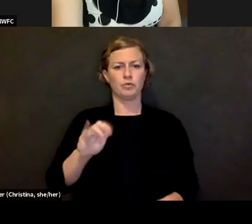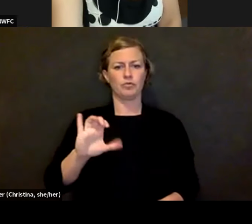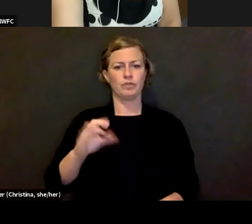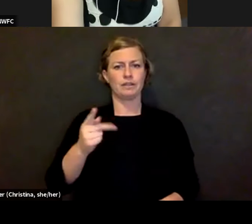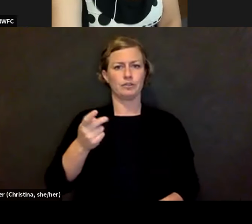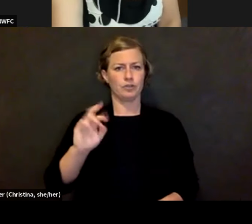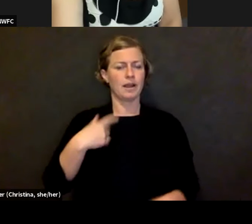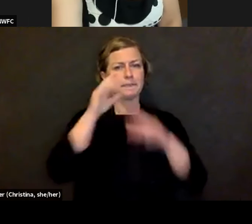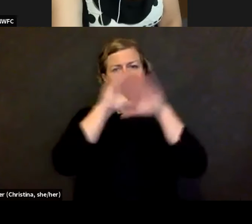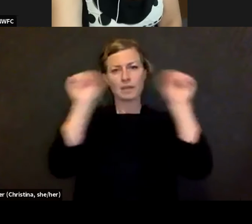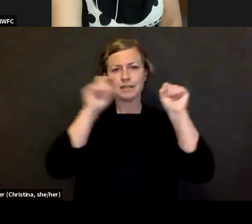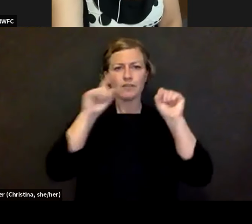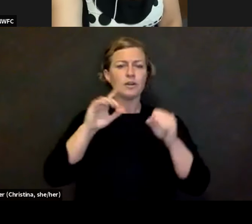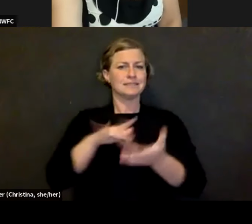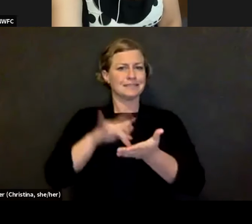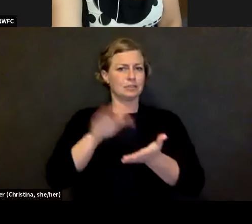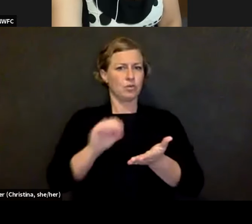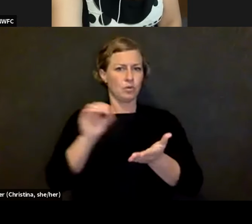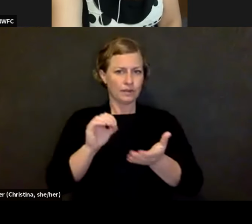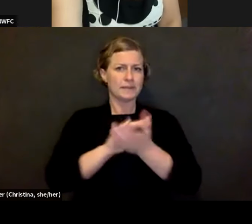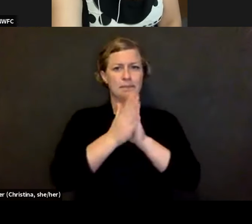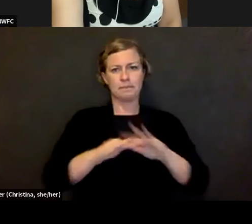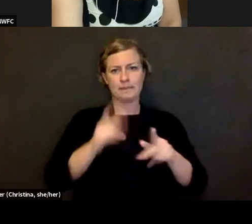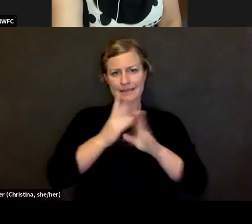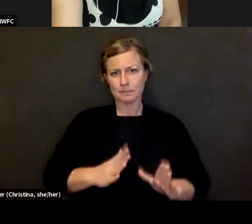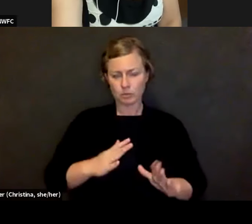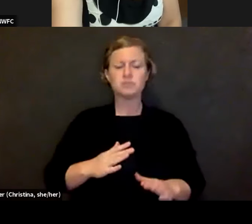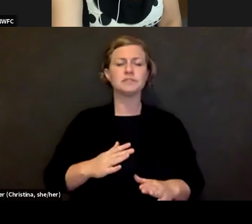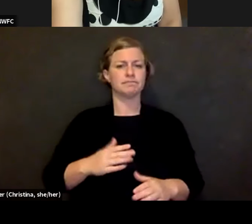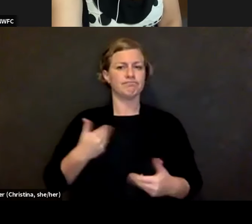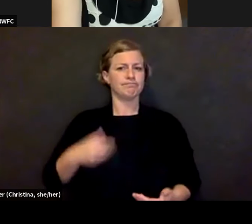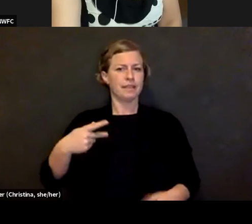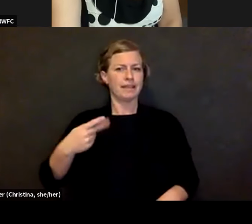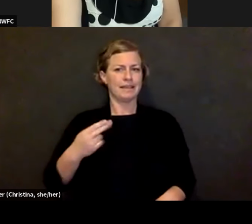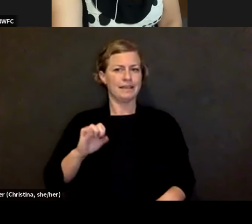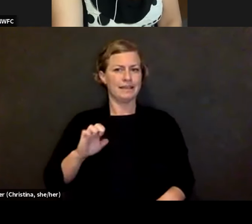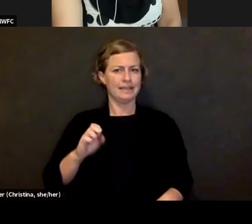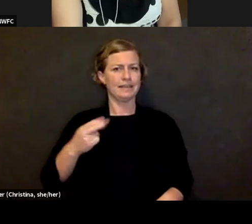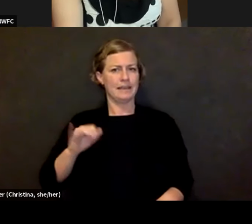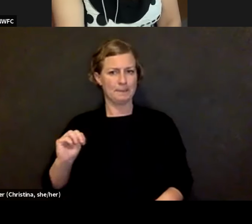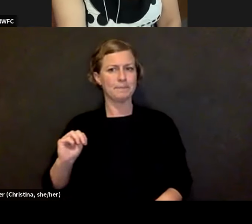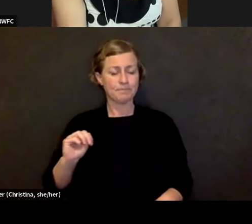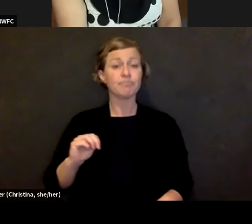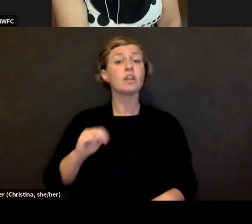Yeah. Absolutely. My name is